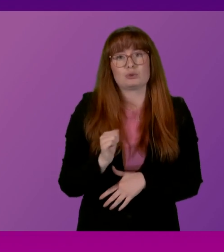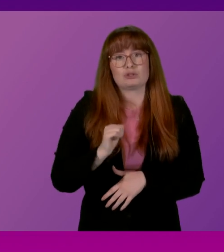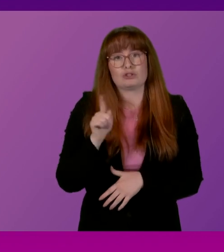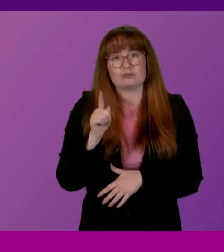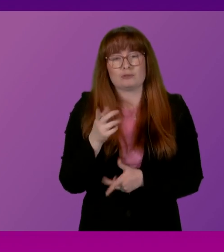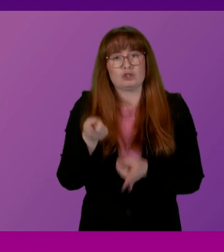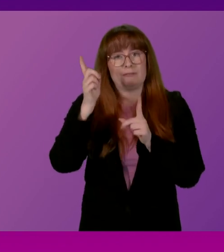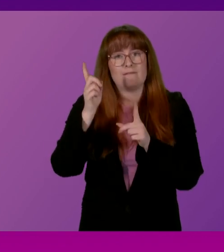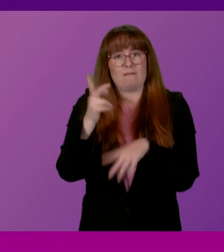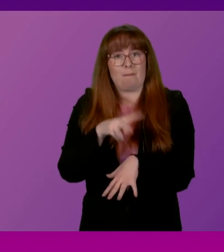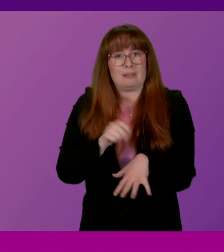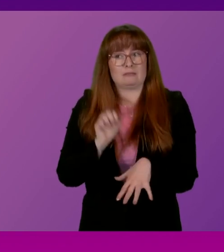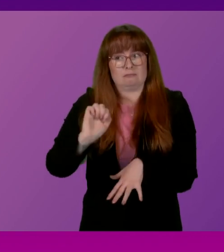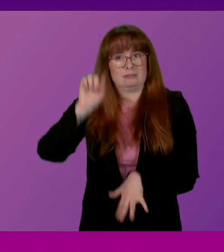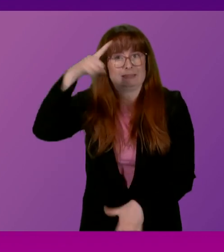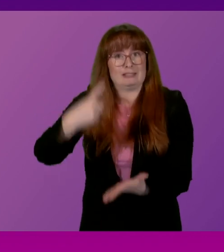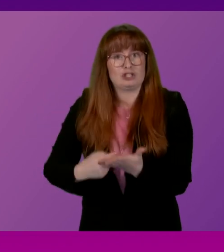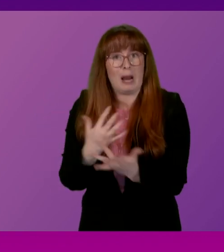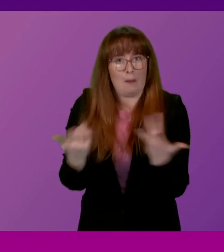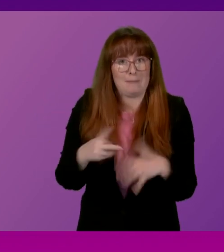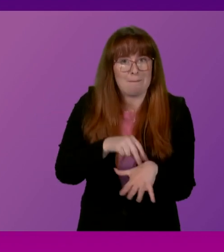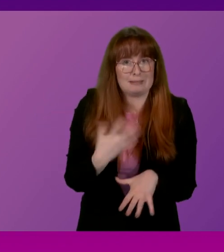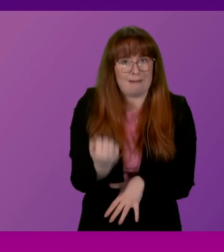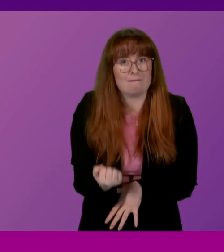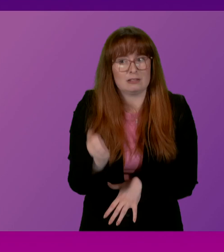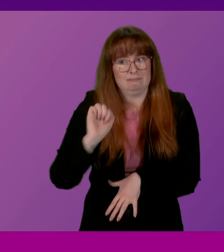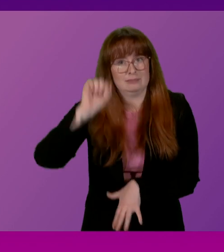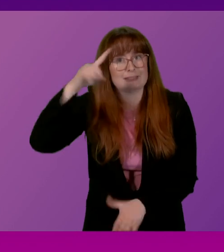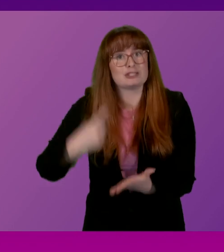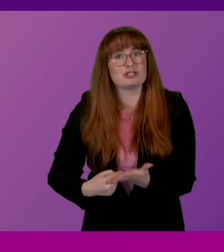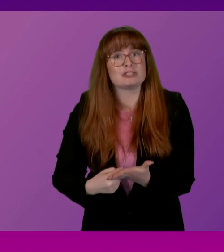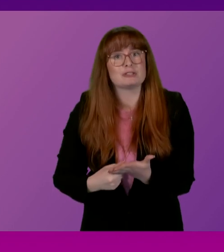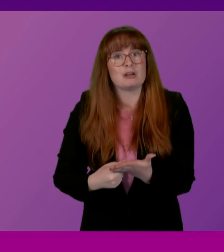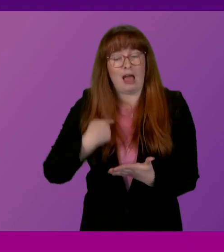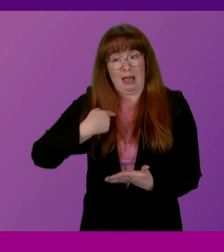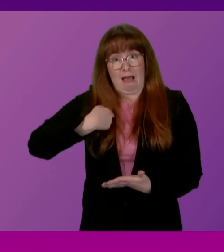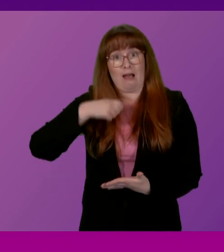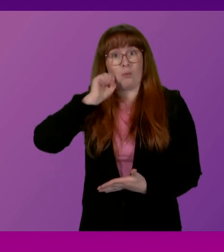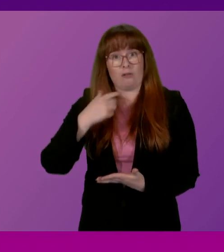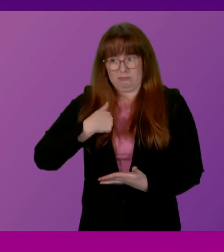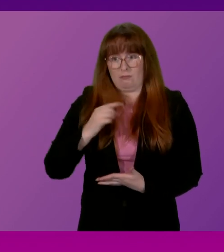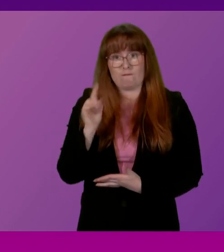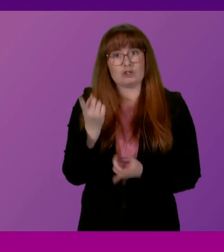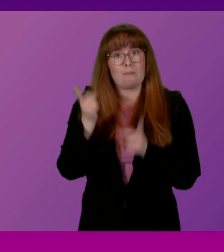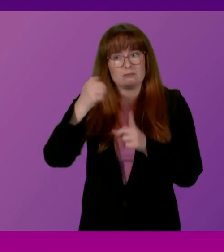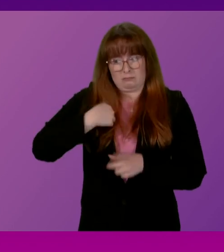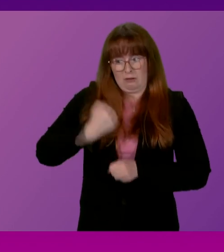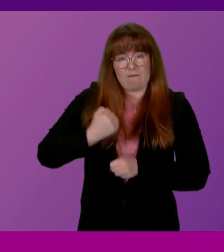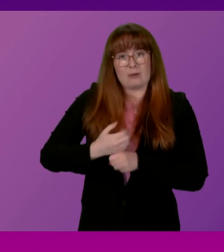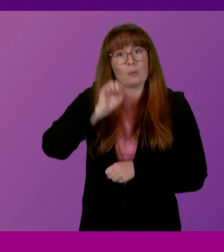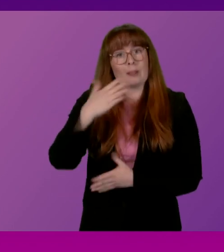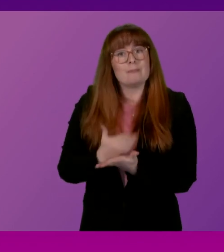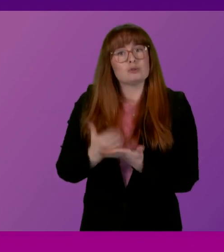As First Minister, I will ensure that the Government that I lead continues to invest